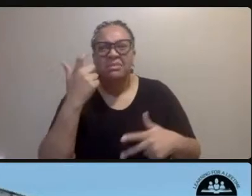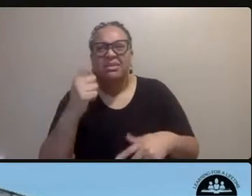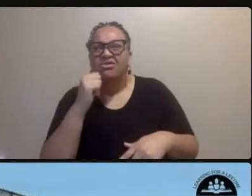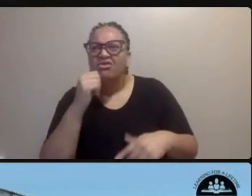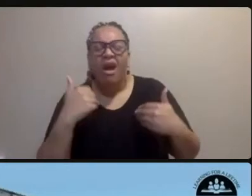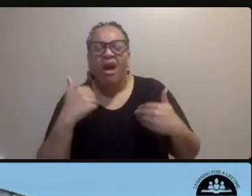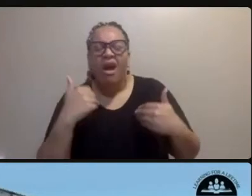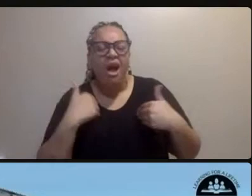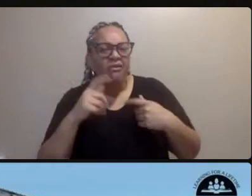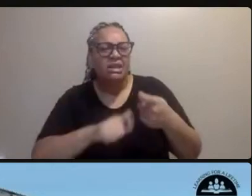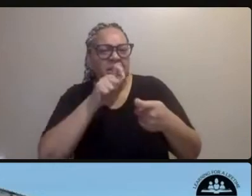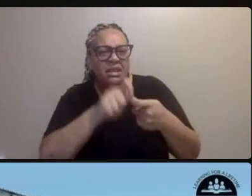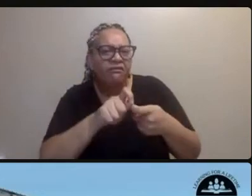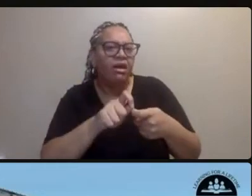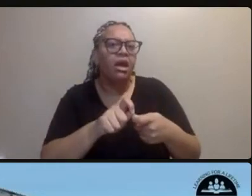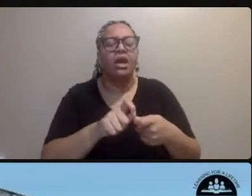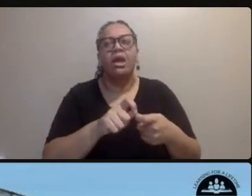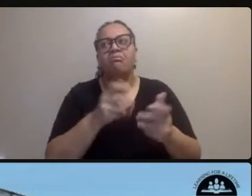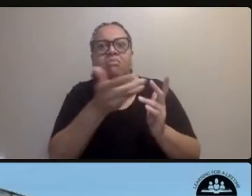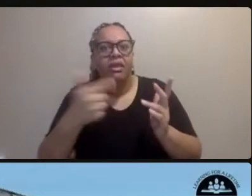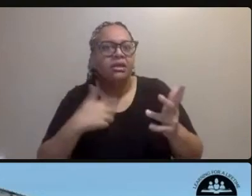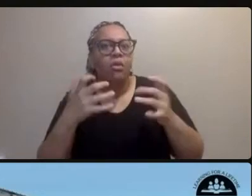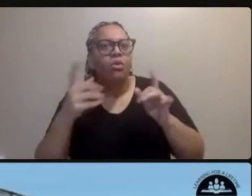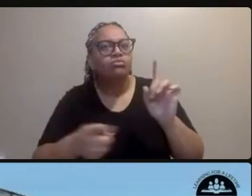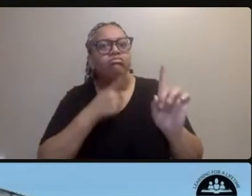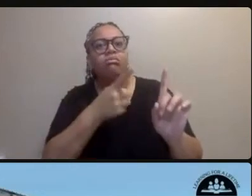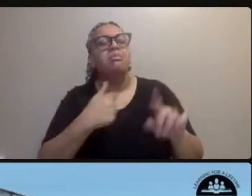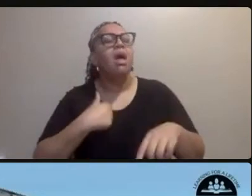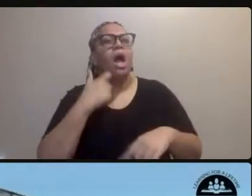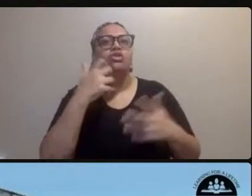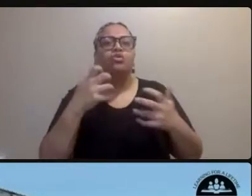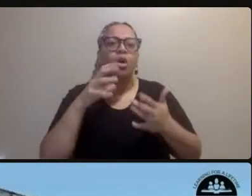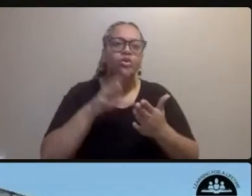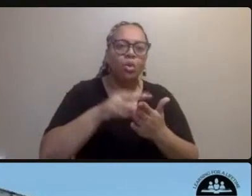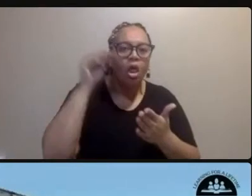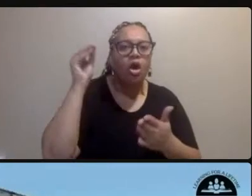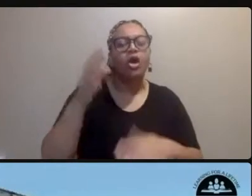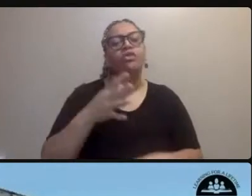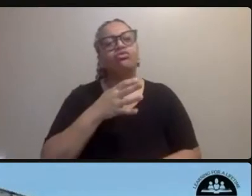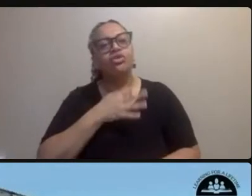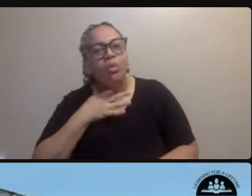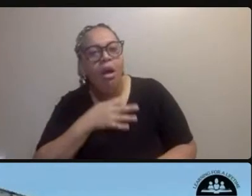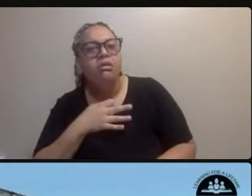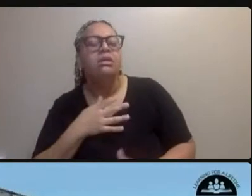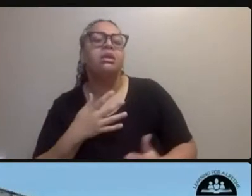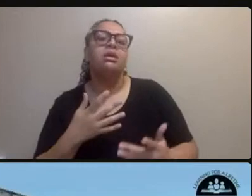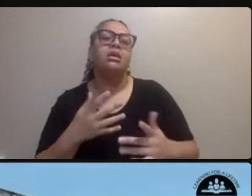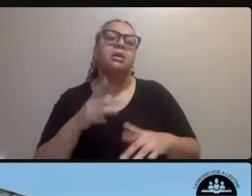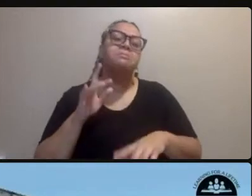AND THEN THE THIRD ONE I